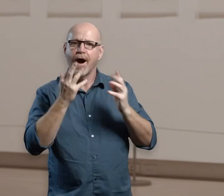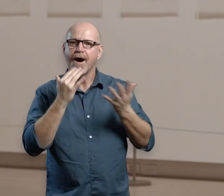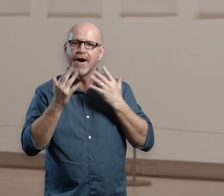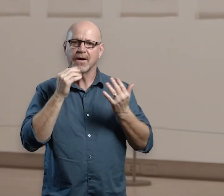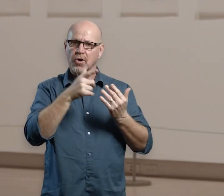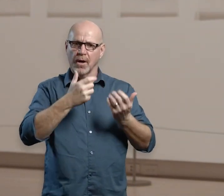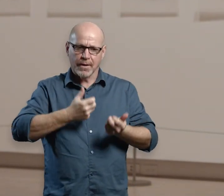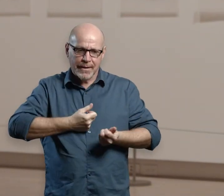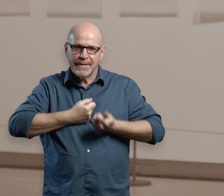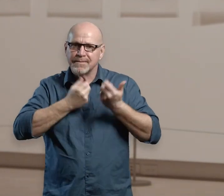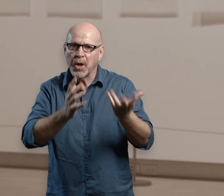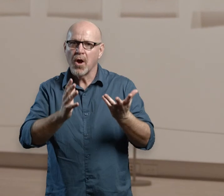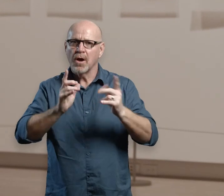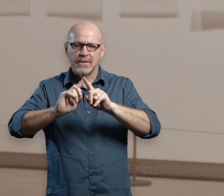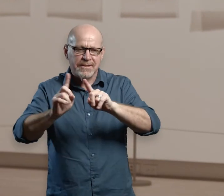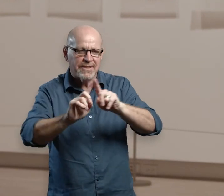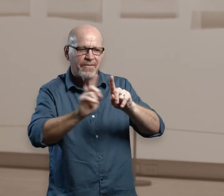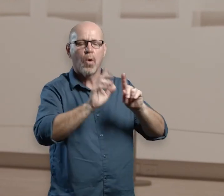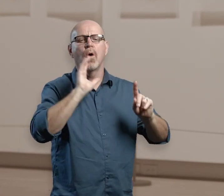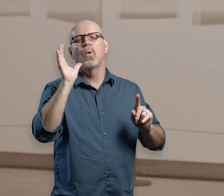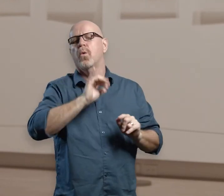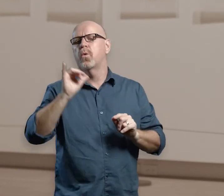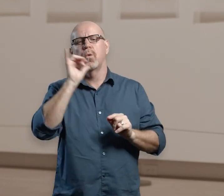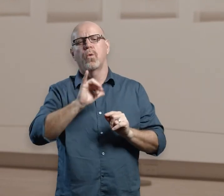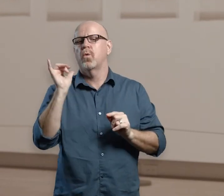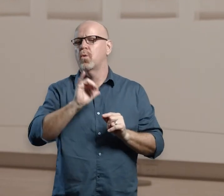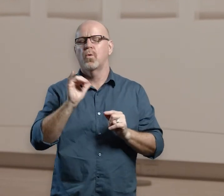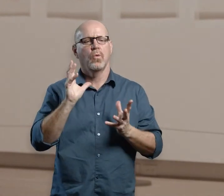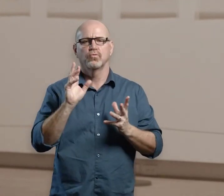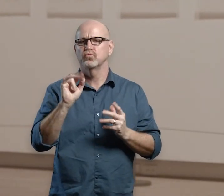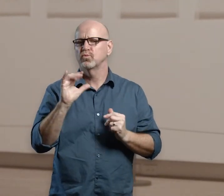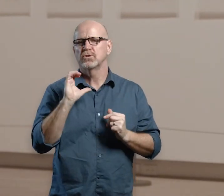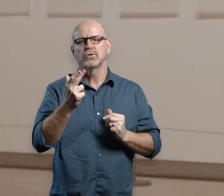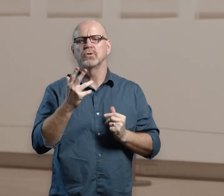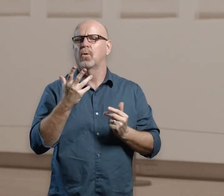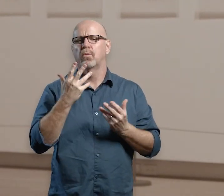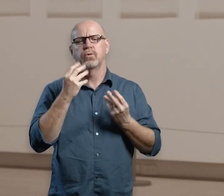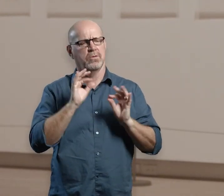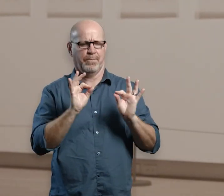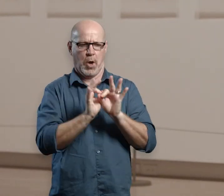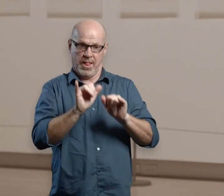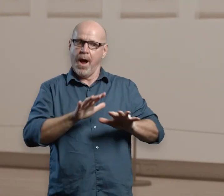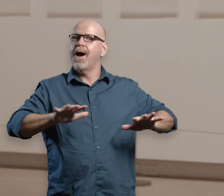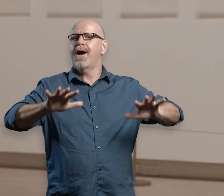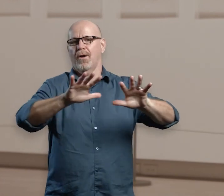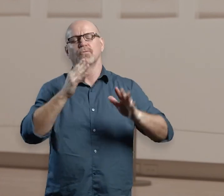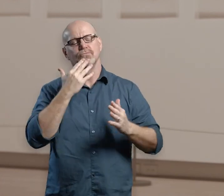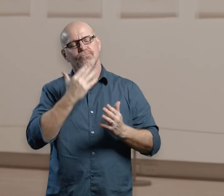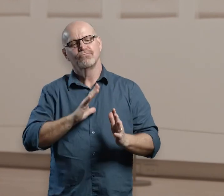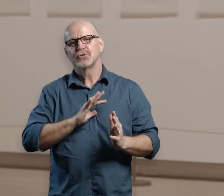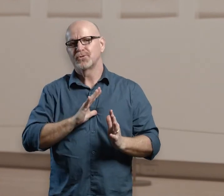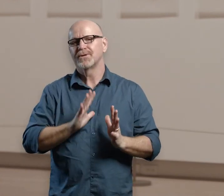For me, that was the moment where I realized this isn’t just good practice, it’s creating